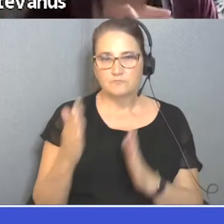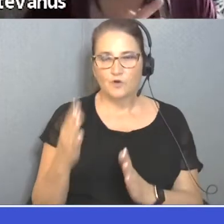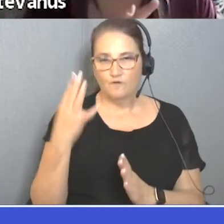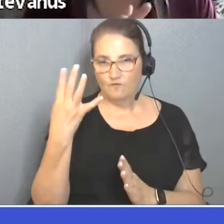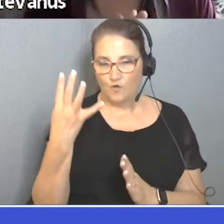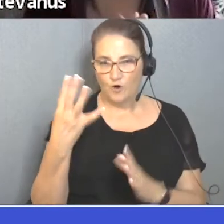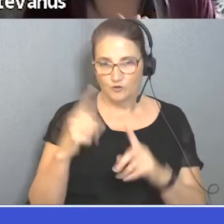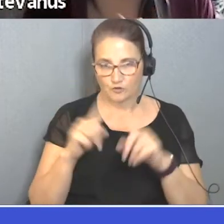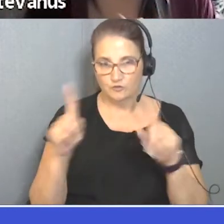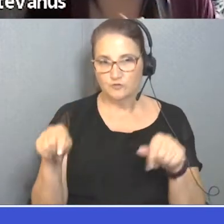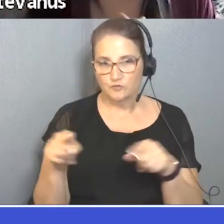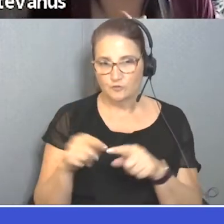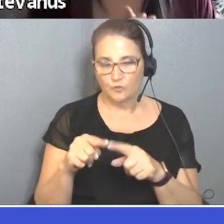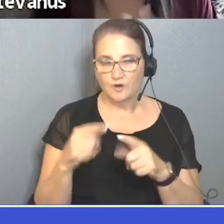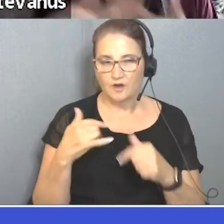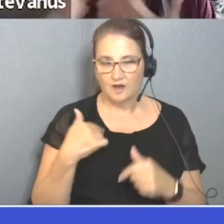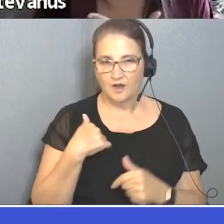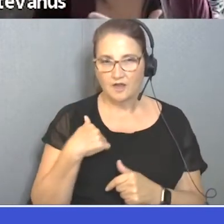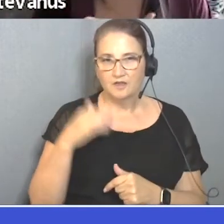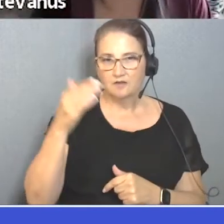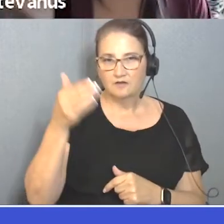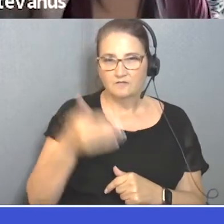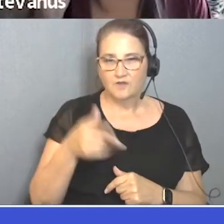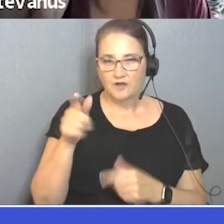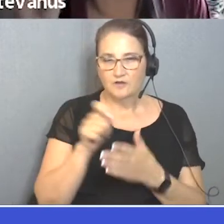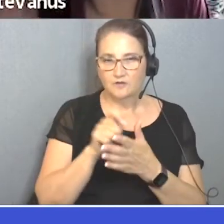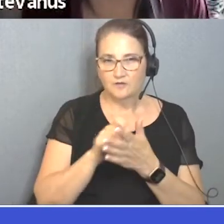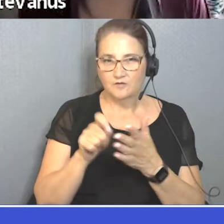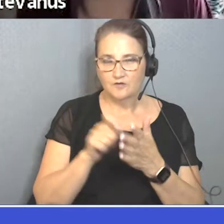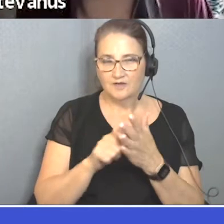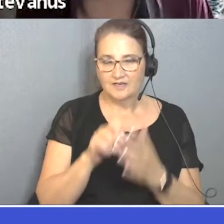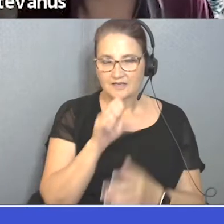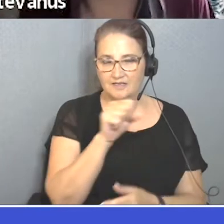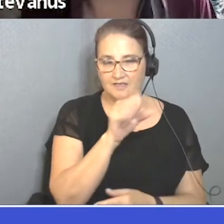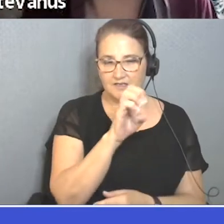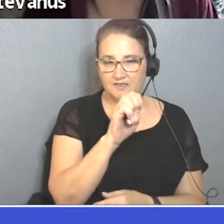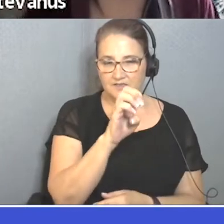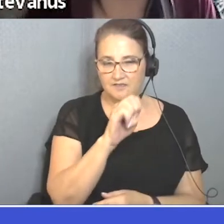So we're on our fourth square. I invite you to write